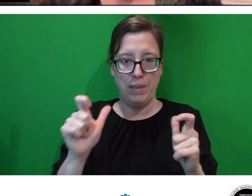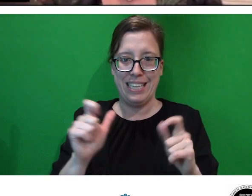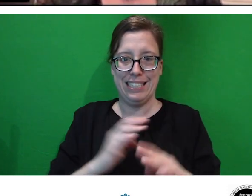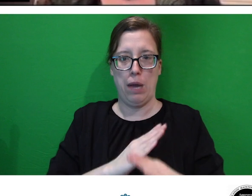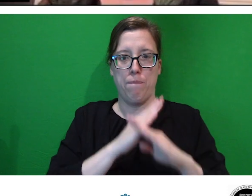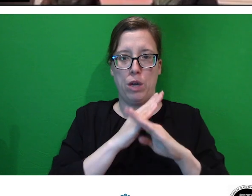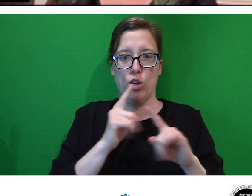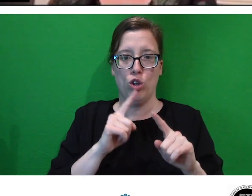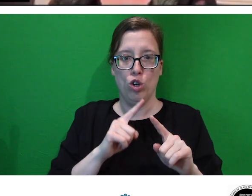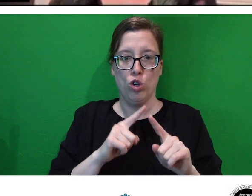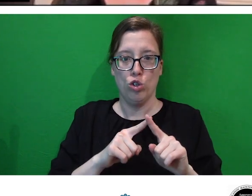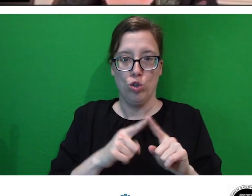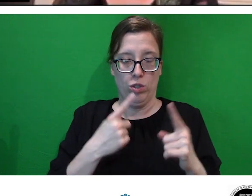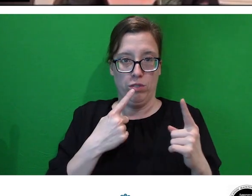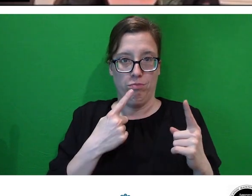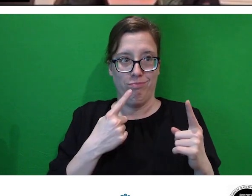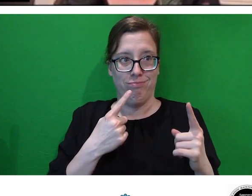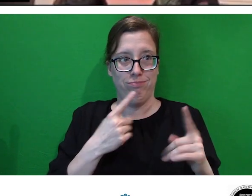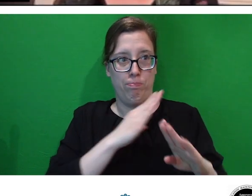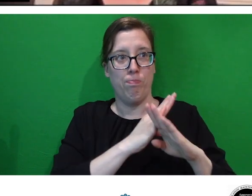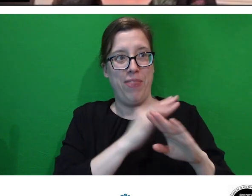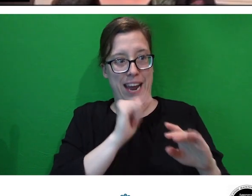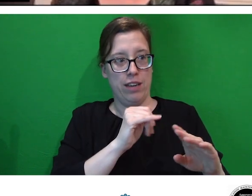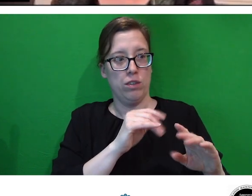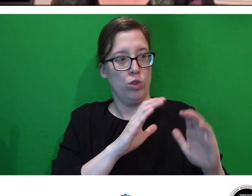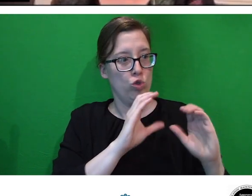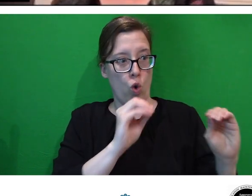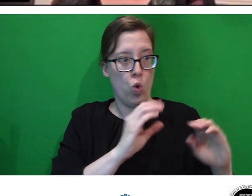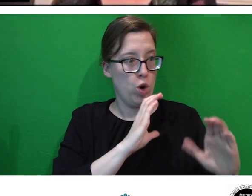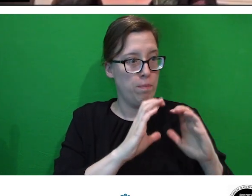CHARGE in the entire world; that's the first sentence in the book.